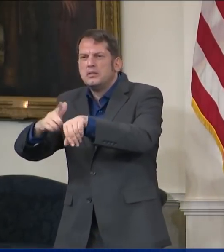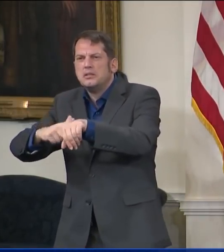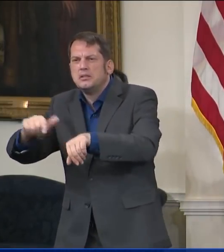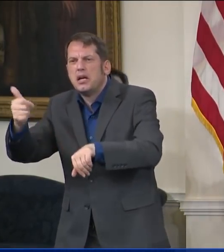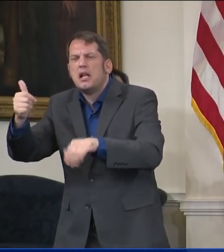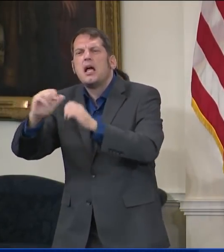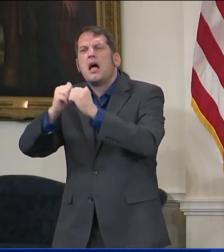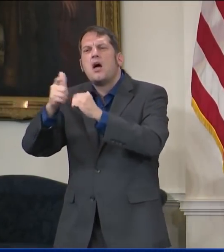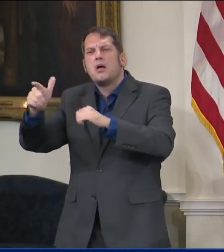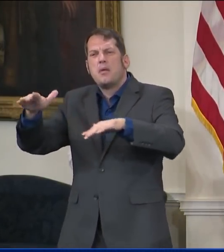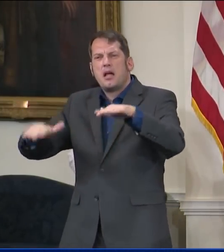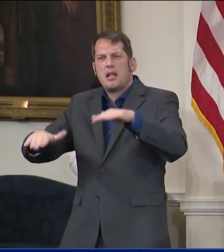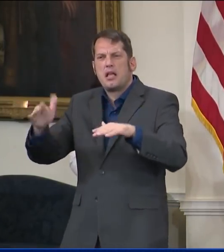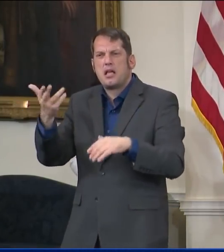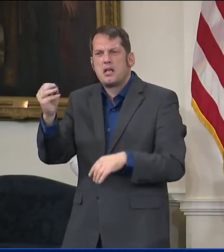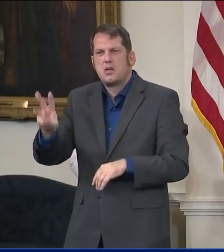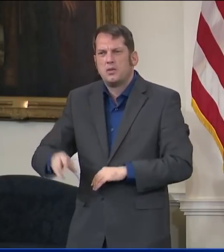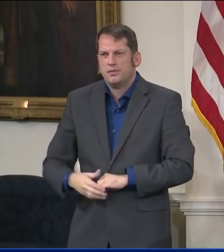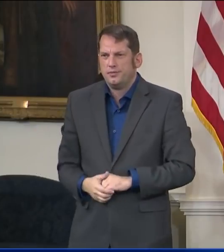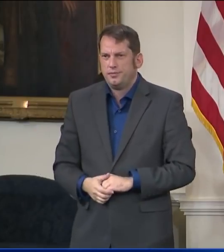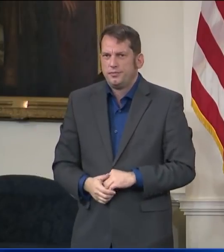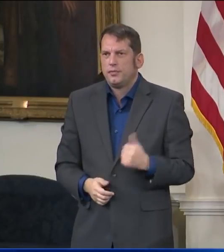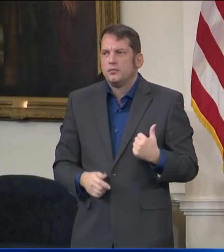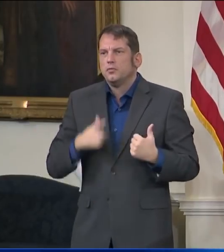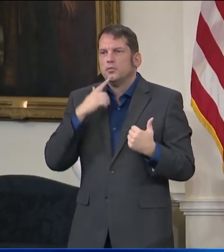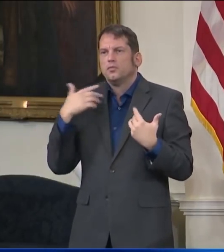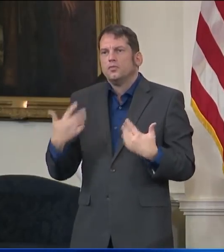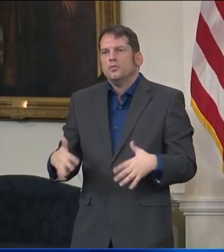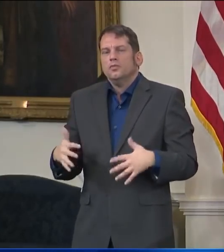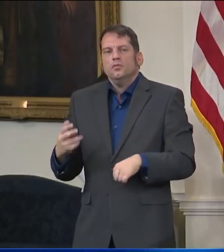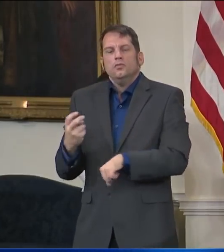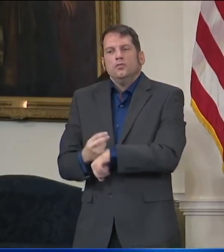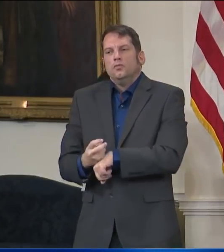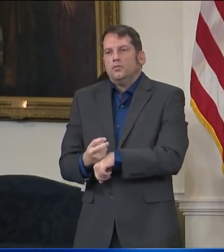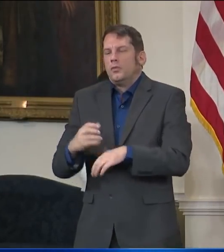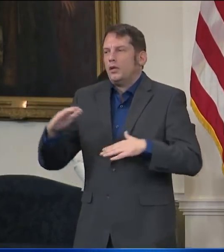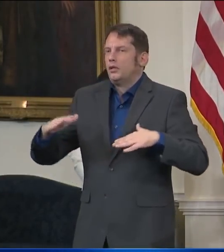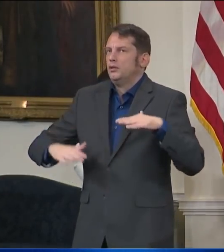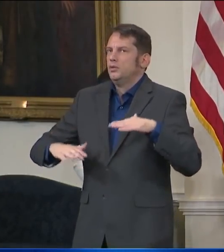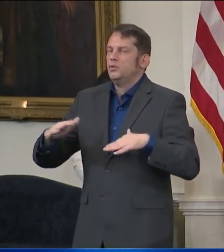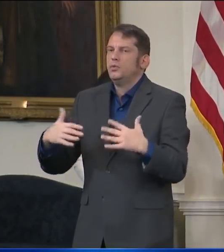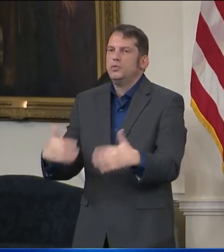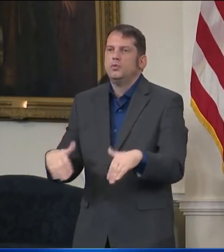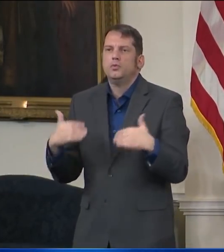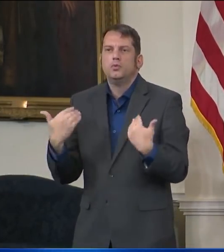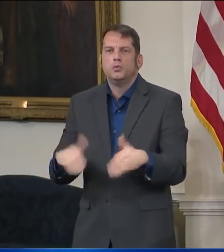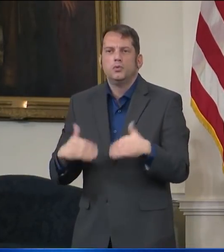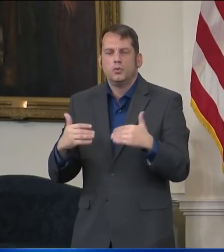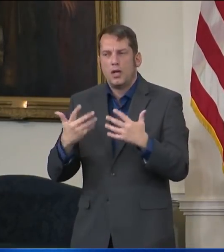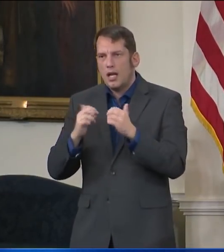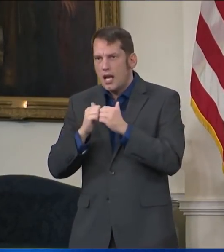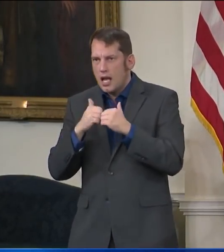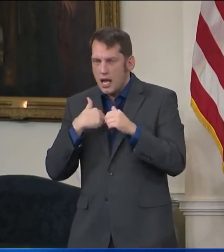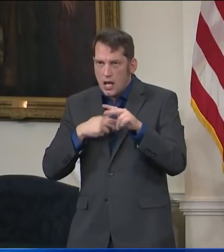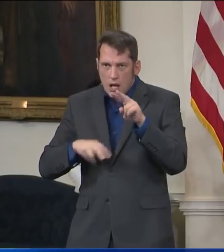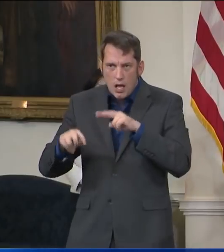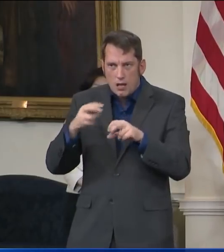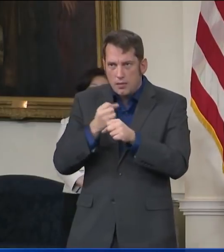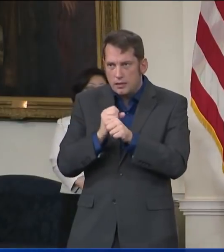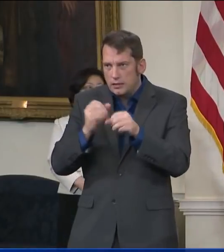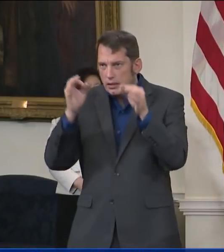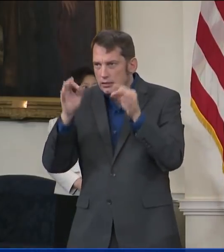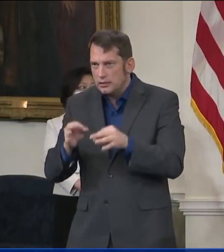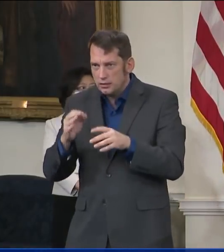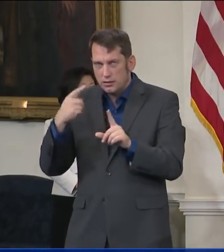HOW ARE YOU BALANCING THINGS OPEN VERSUS IT’S A IT’S A VERY DIFFICULT DECISION AND WE TRY TO BALANCE.